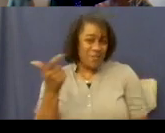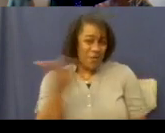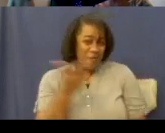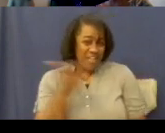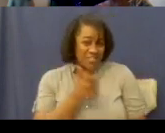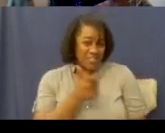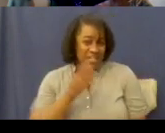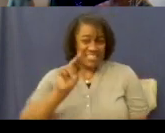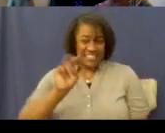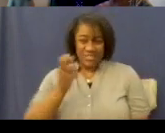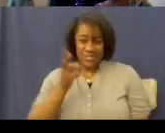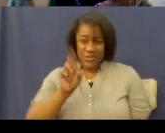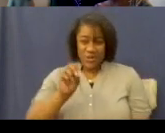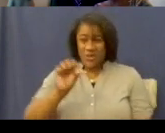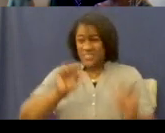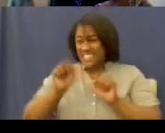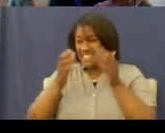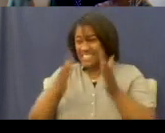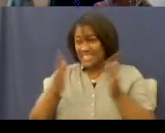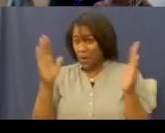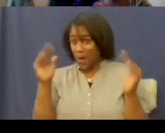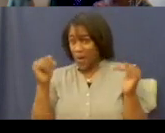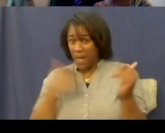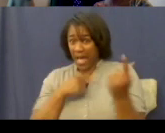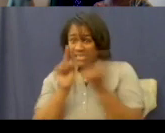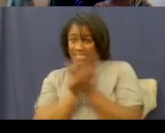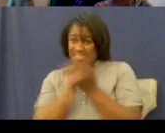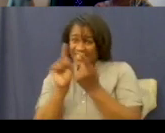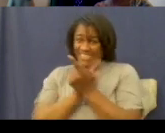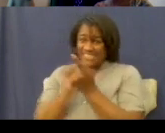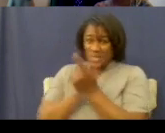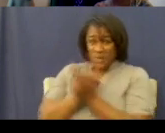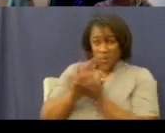I hope I get to greet you as neuroscientists in the future.